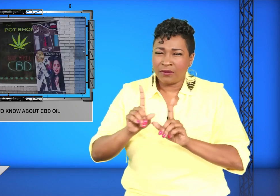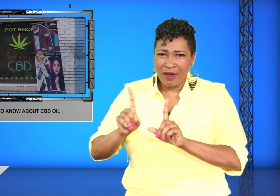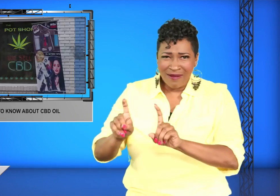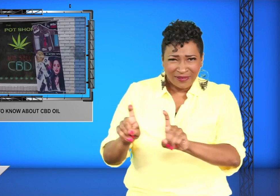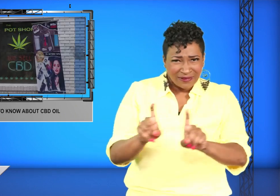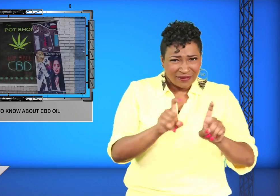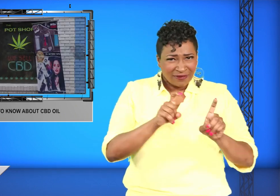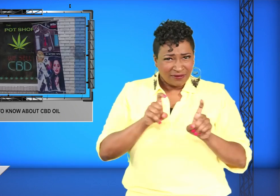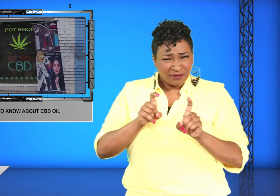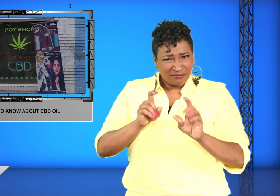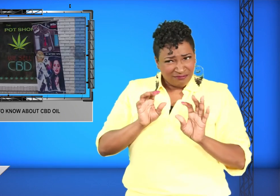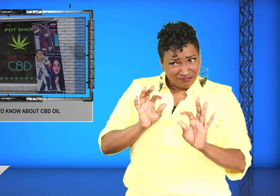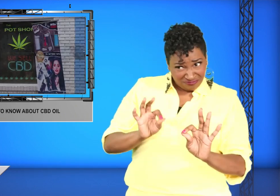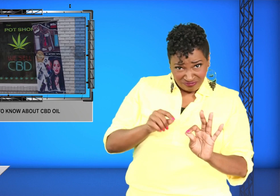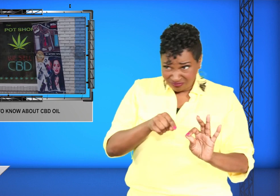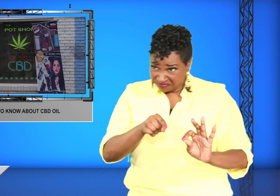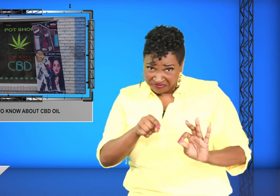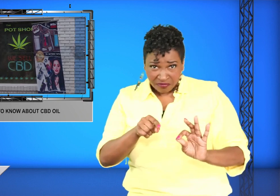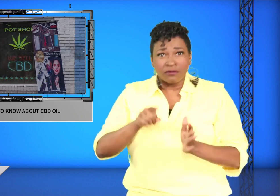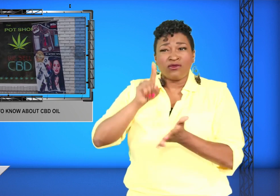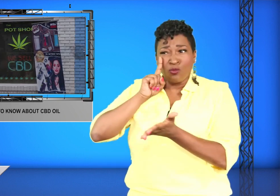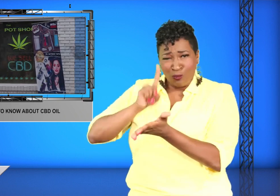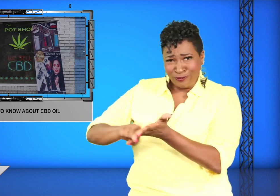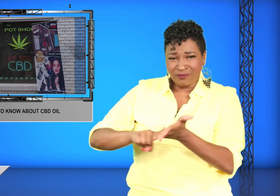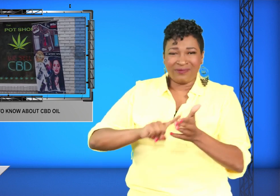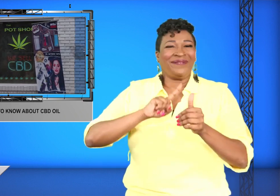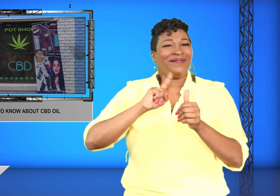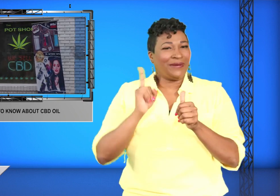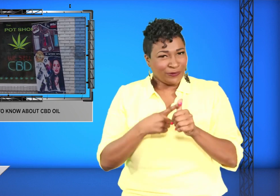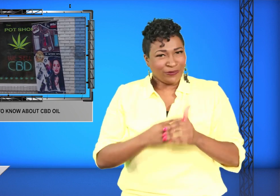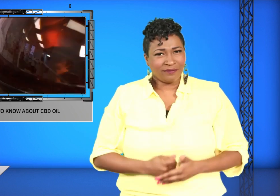may want to do a little more research first.